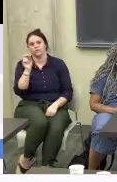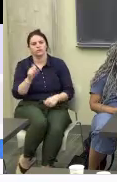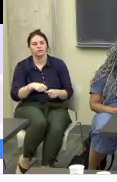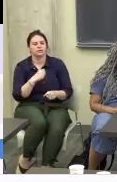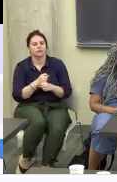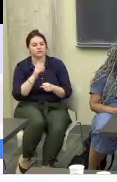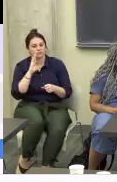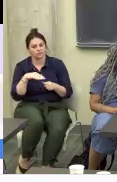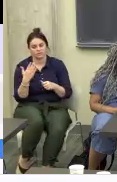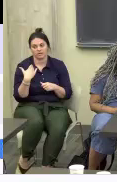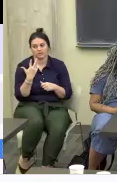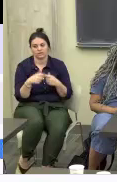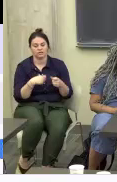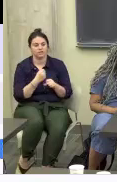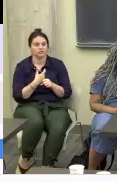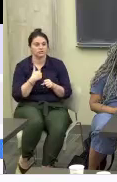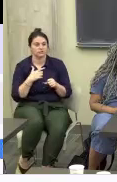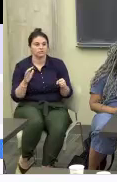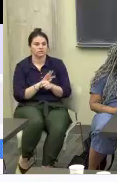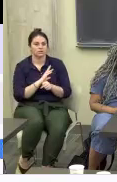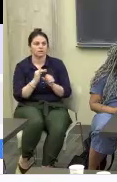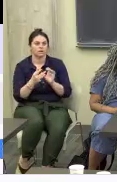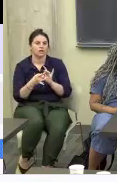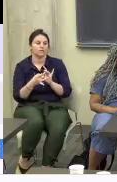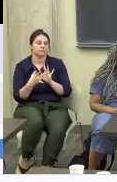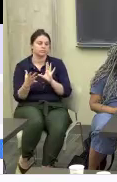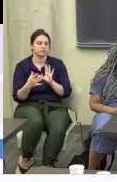You know, the last three years I've been completely disconnected. Not completely. You